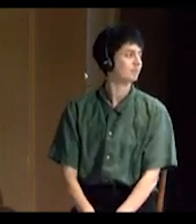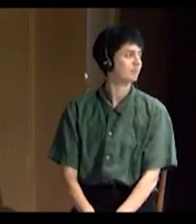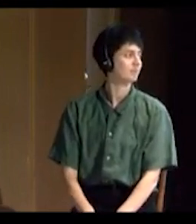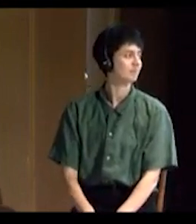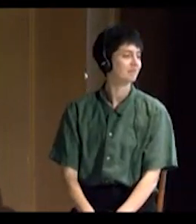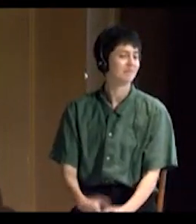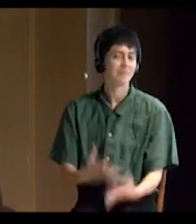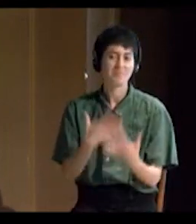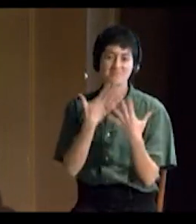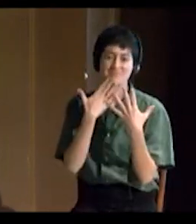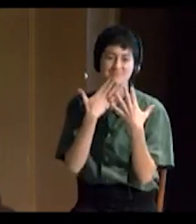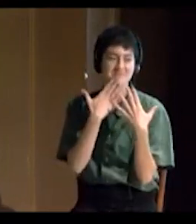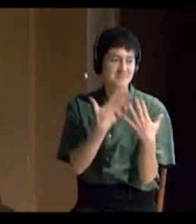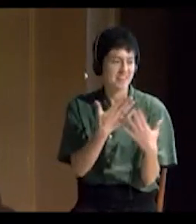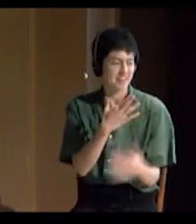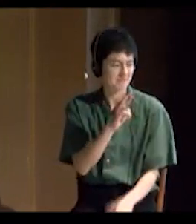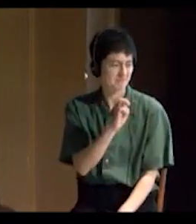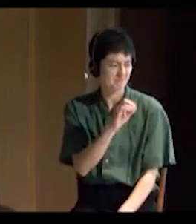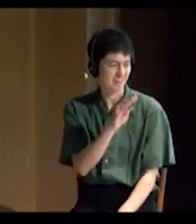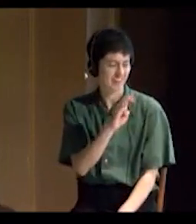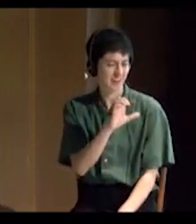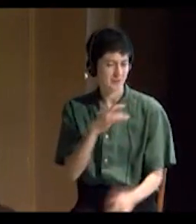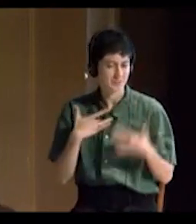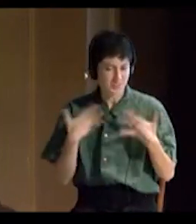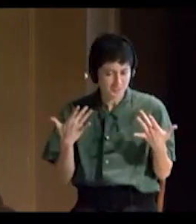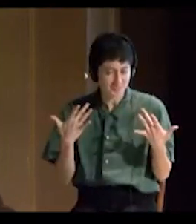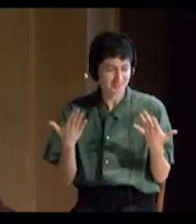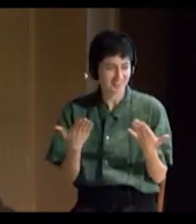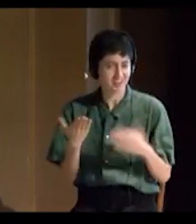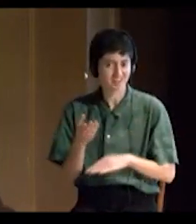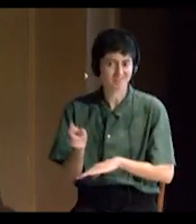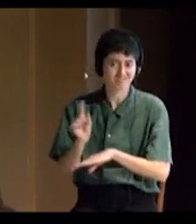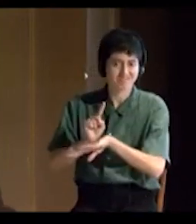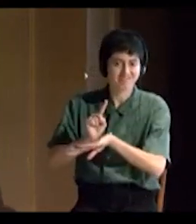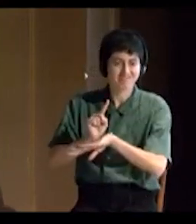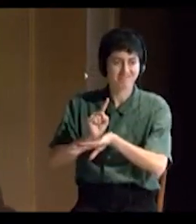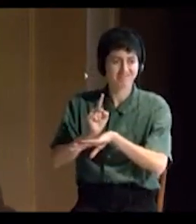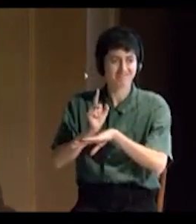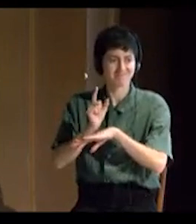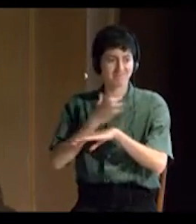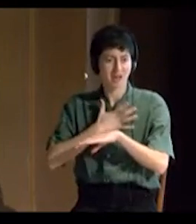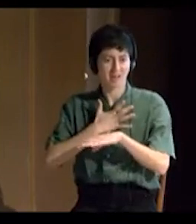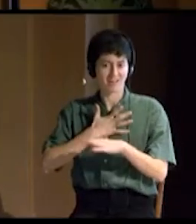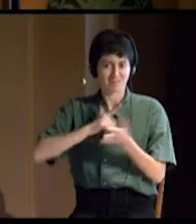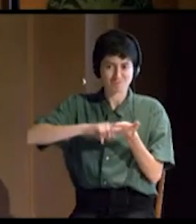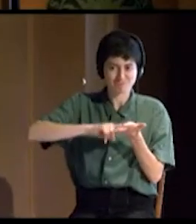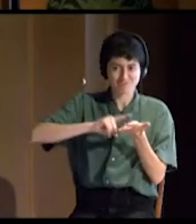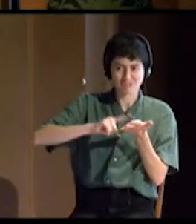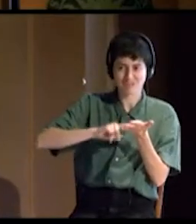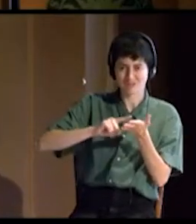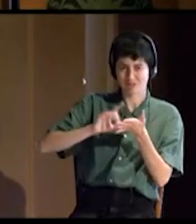Thank you very much, Rebecca. I'm thrilled to be here to share with you some of the work from my Buck Fellowship, and I'll talk to you today